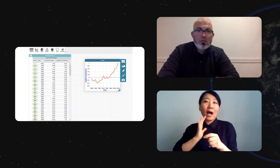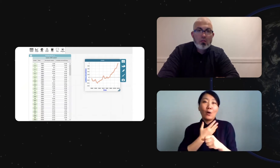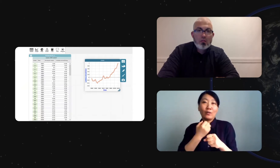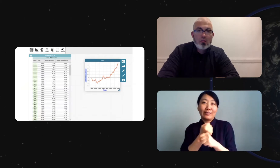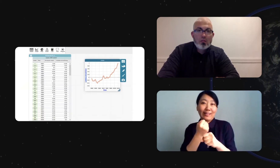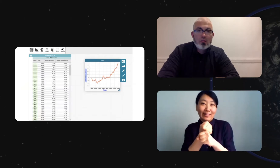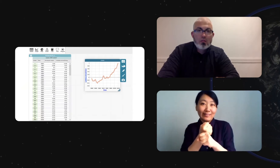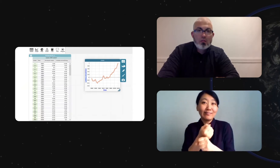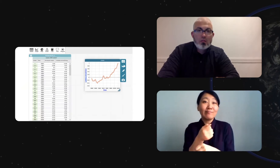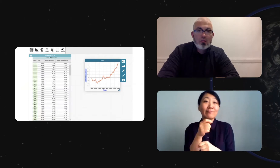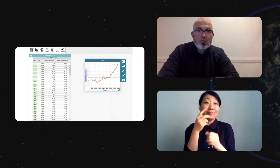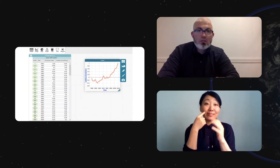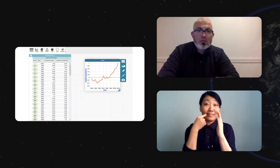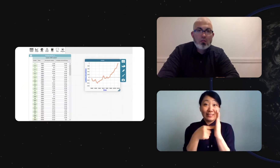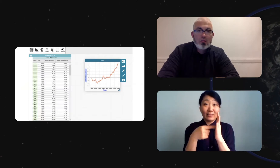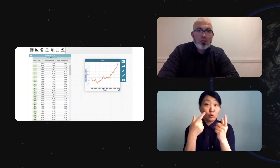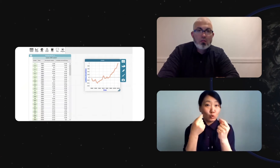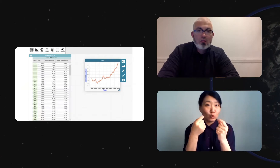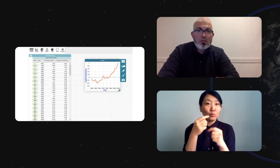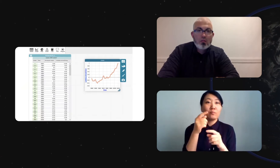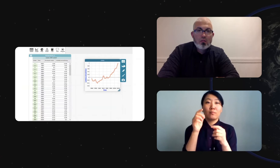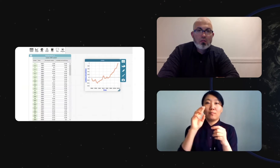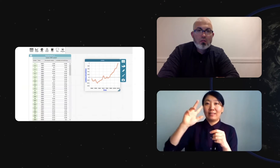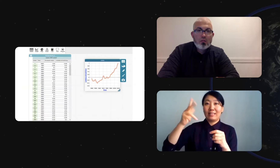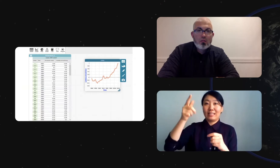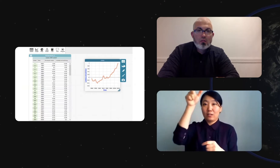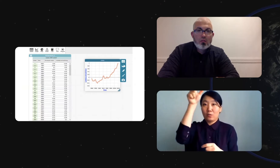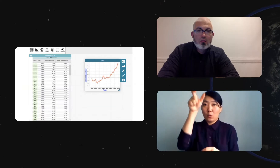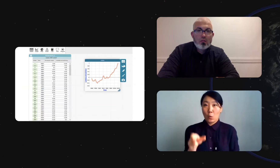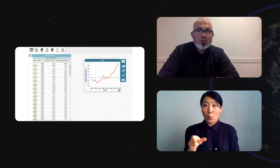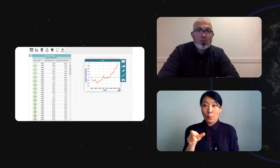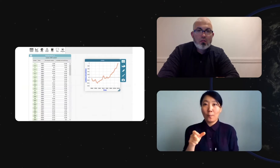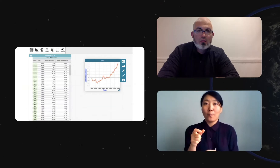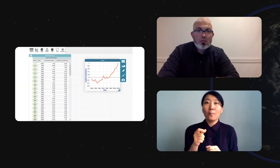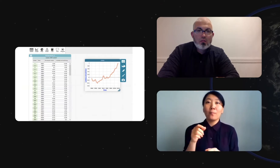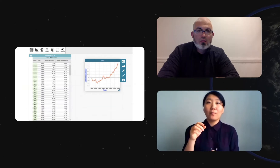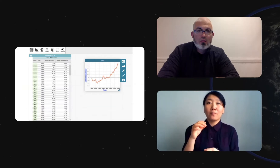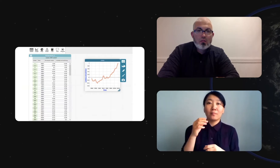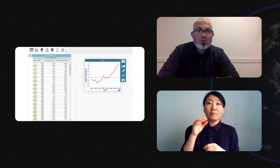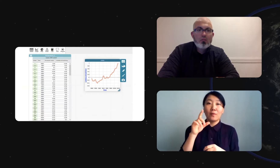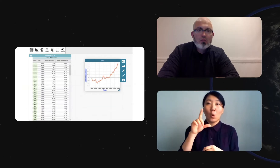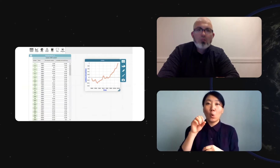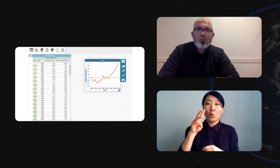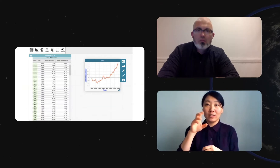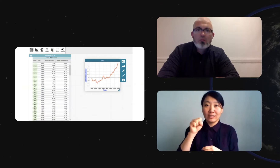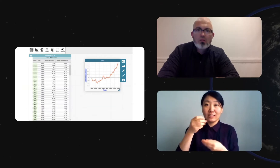This is something that statisticians use called the Lowess Smoothing.